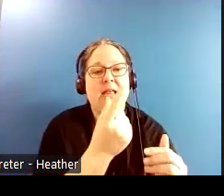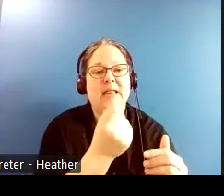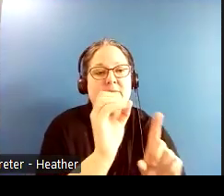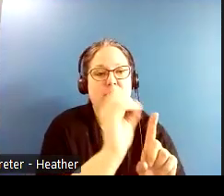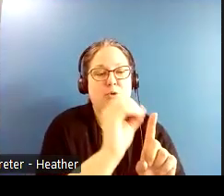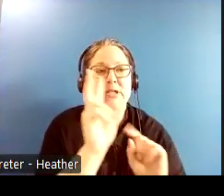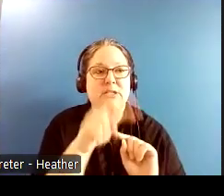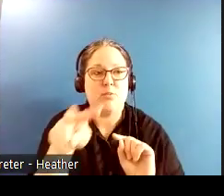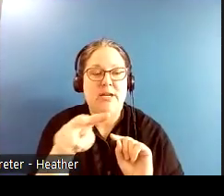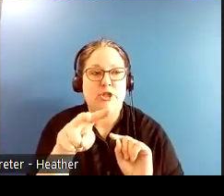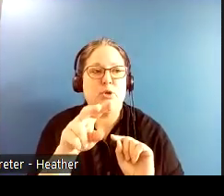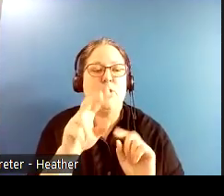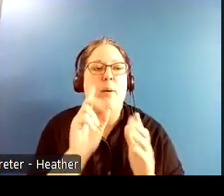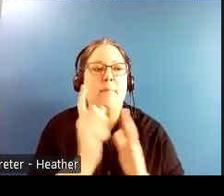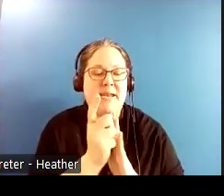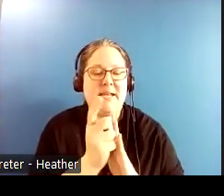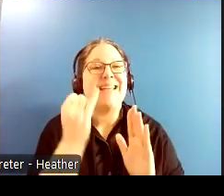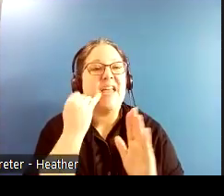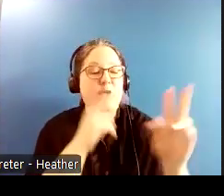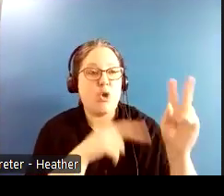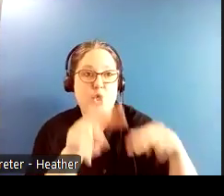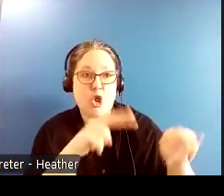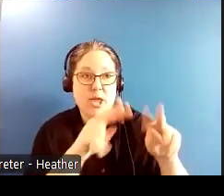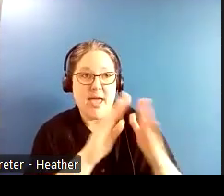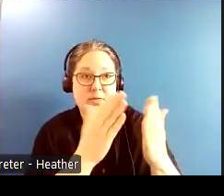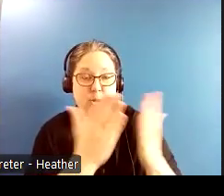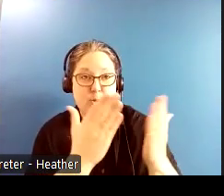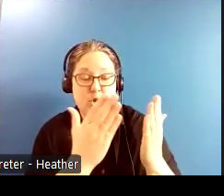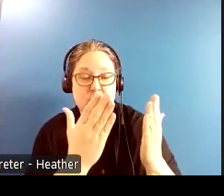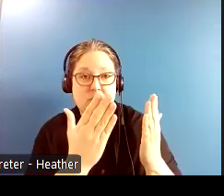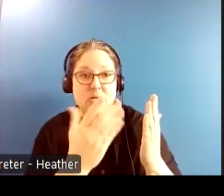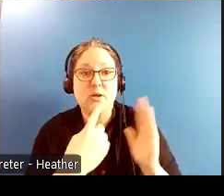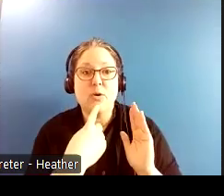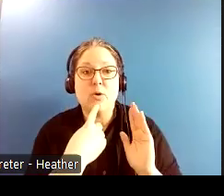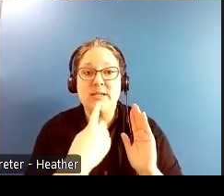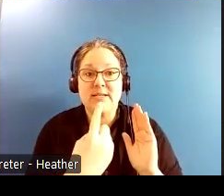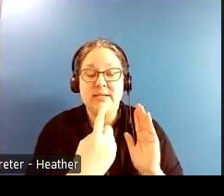and if you scan the book, uh, here's what he says when he's deciding, uh,